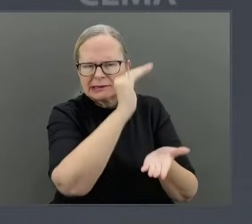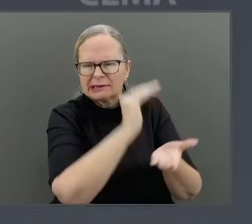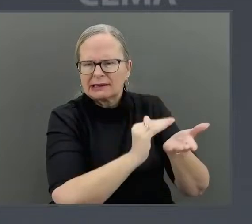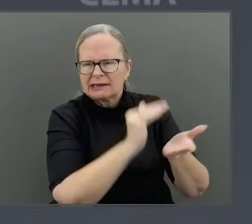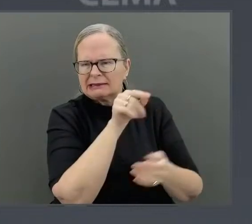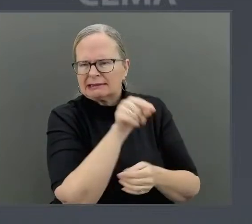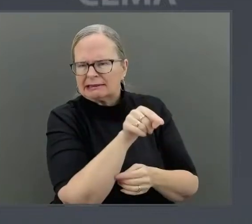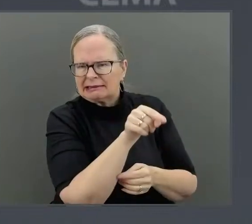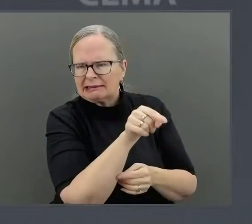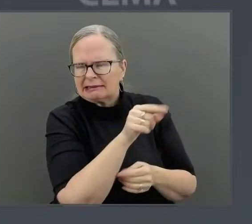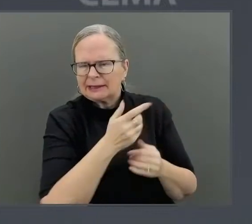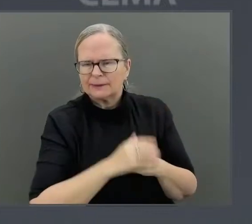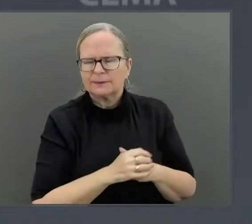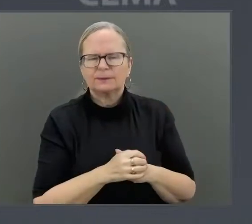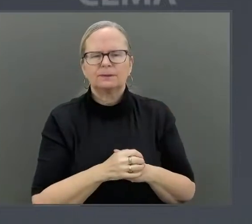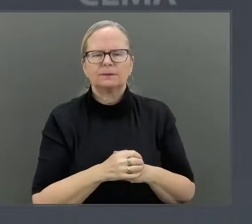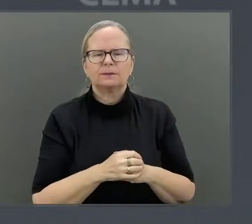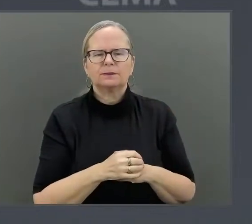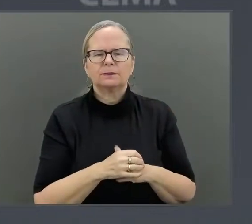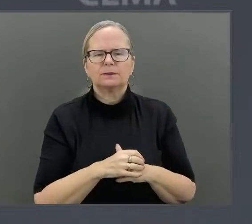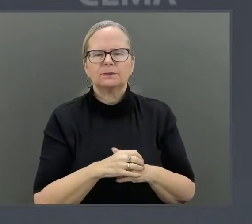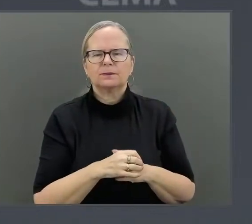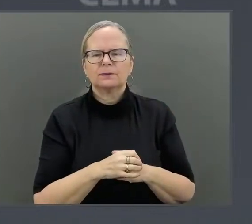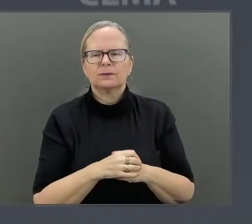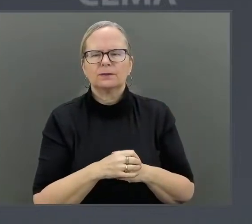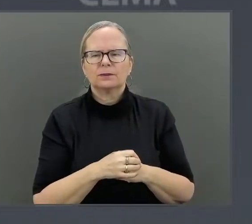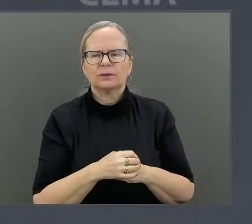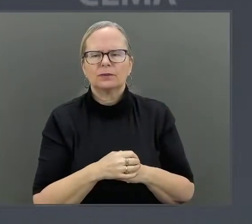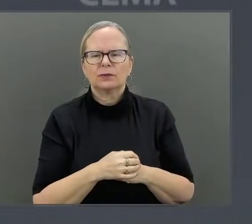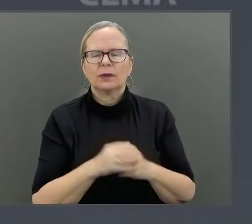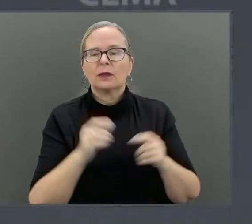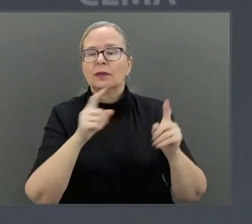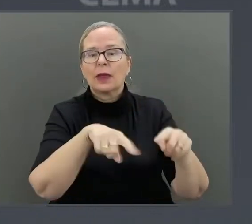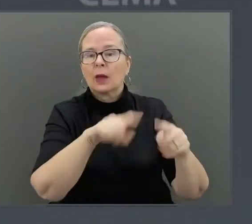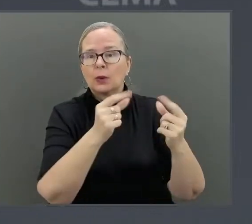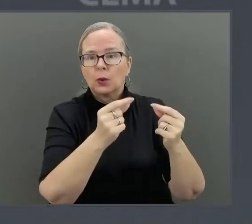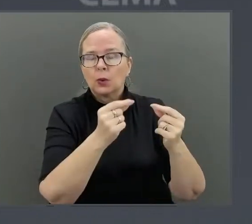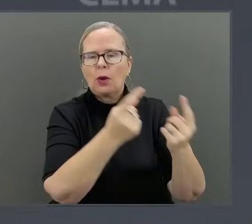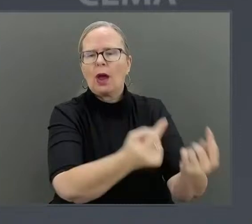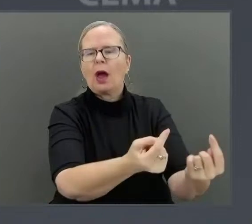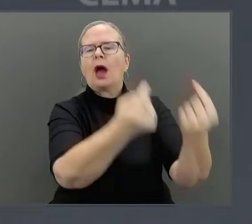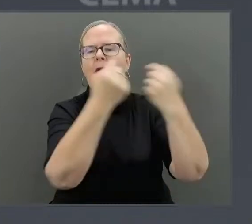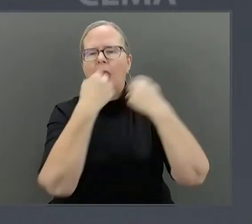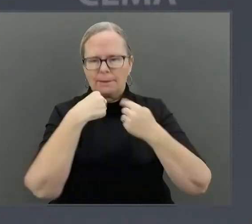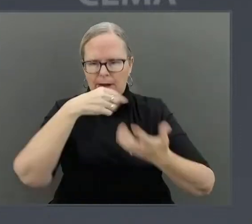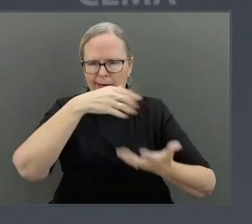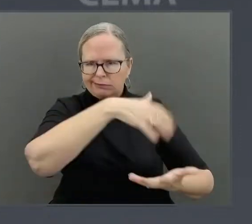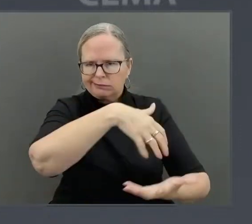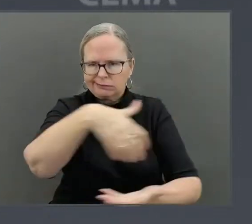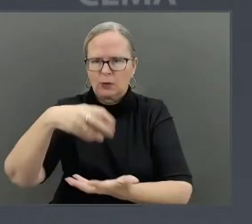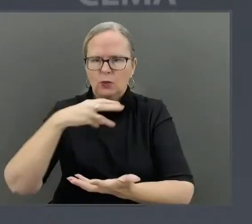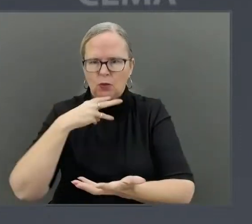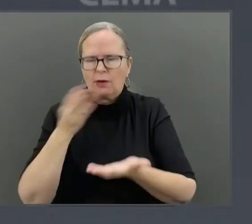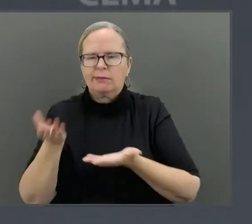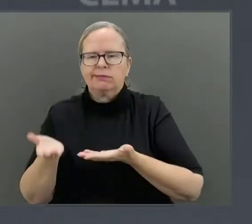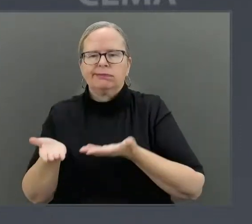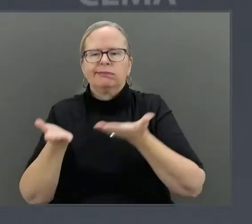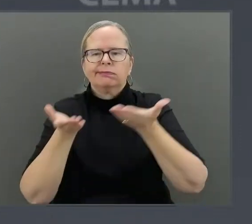get get your water and off you go again uh it will be uh non-potable it will be uh from the river and